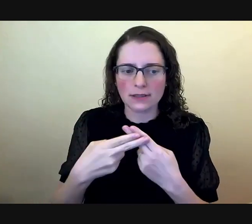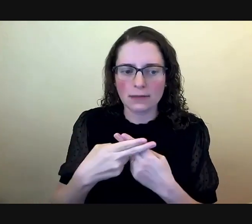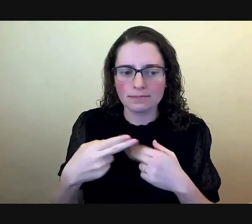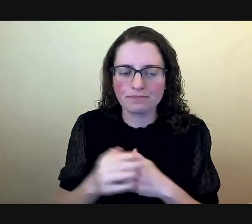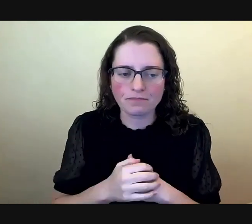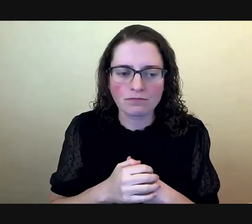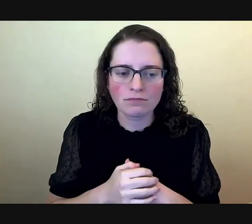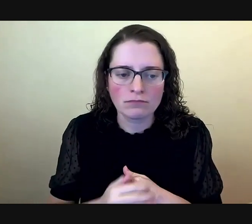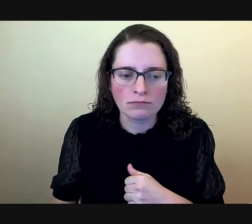Next slide.